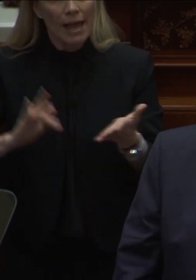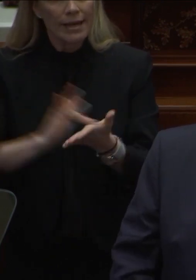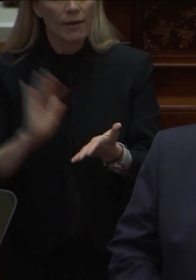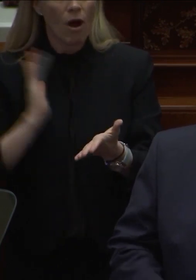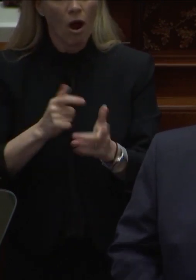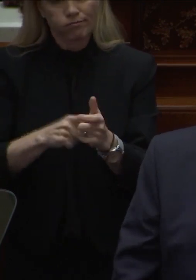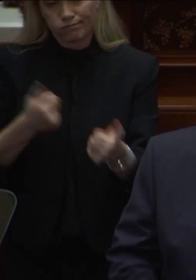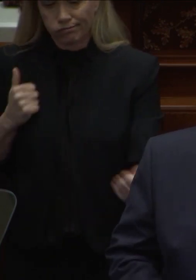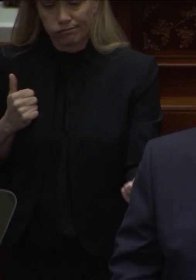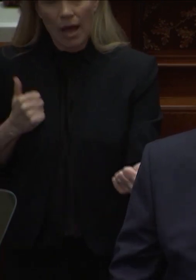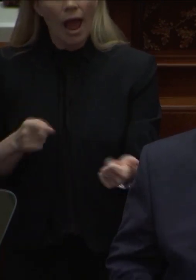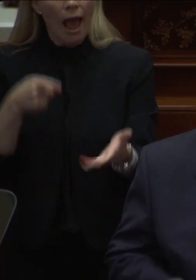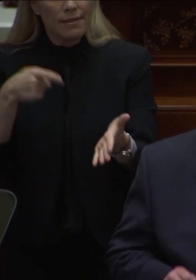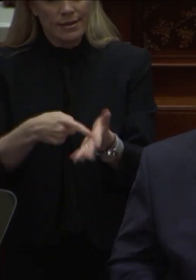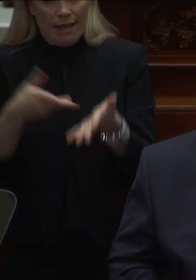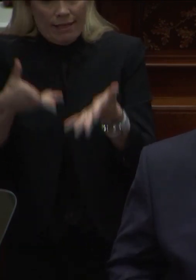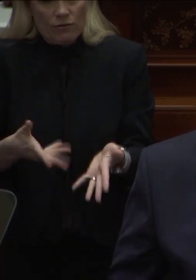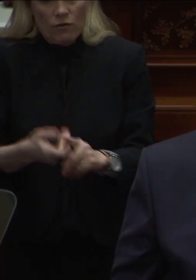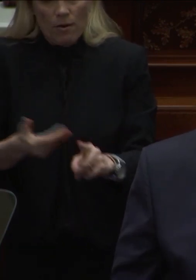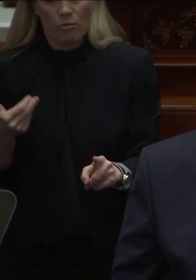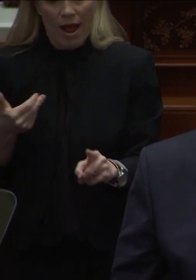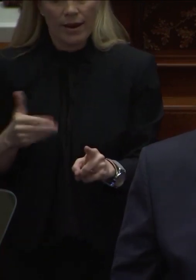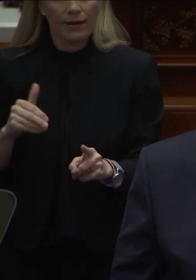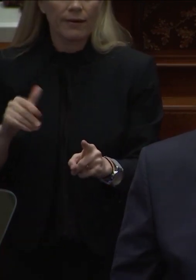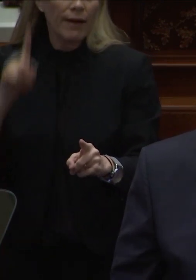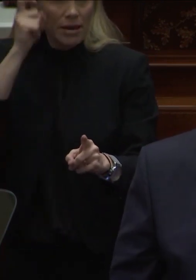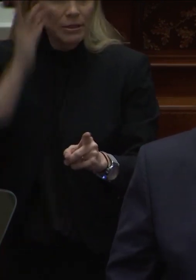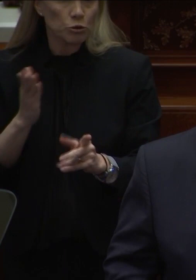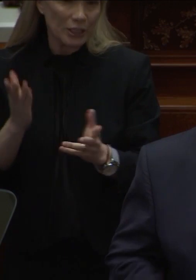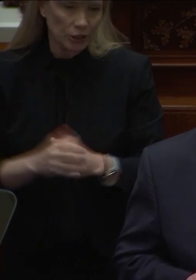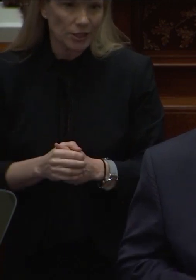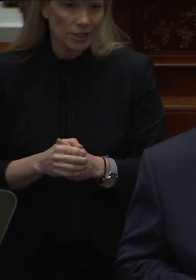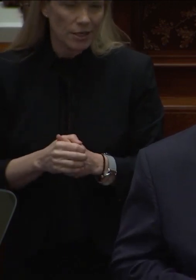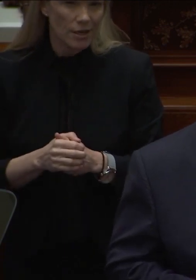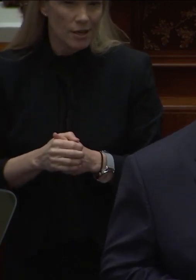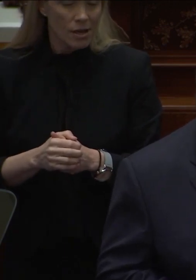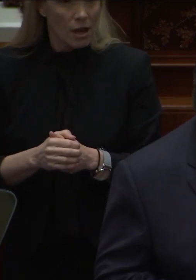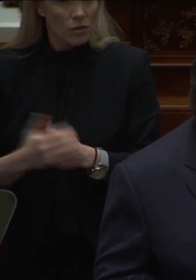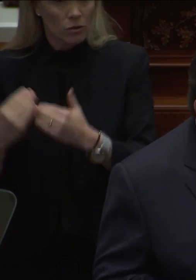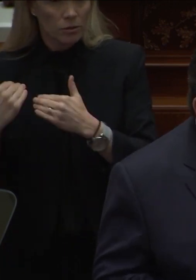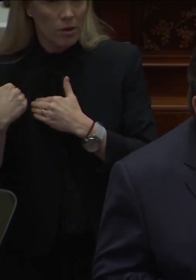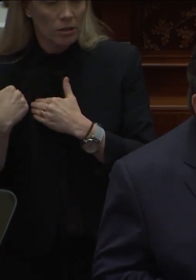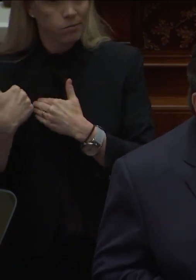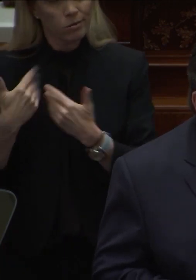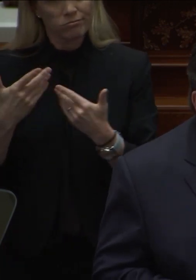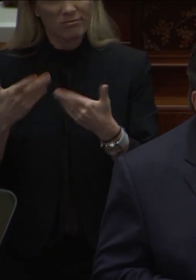OVER THE NEXT FEW YEARS TO PAY DOWN OUR BILL BACKLOG AND THE DEBT LEFT OVER FROM PRIOR ADMINISTRATIONS.